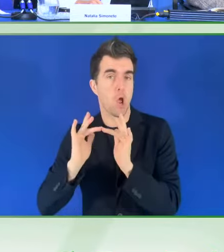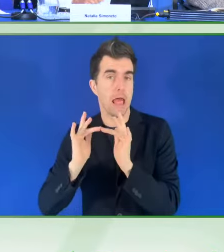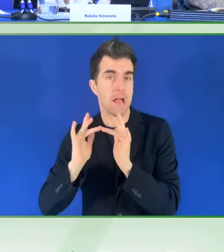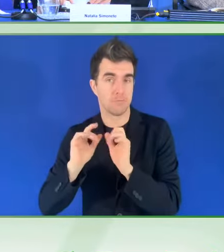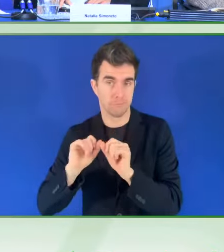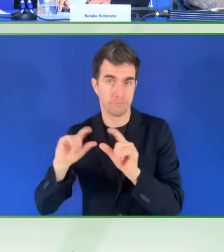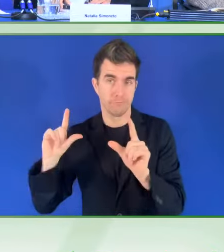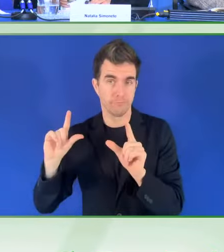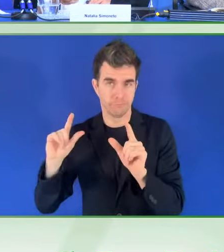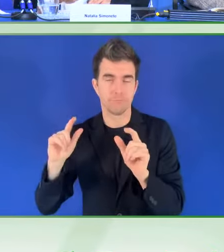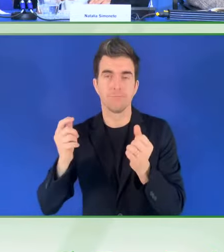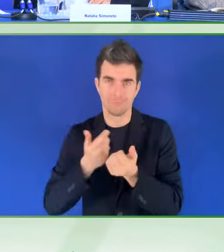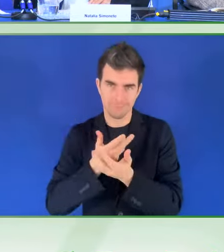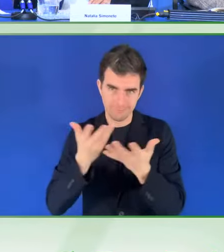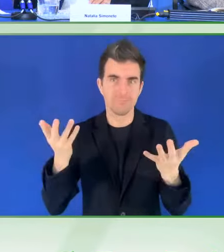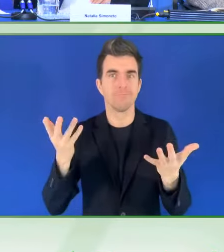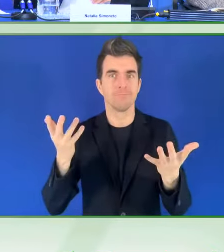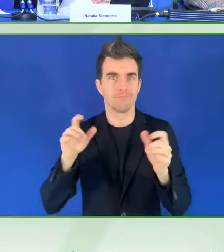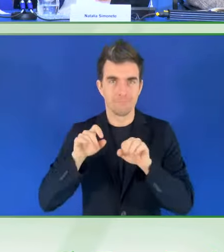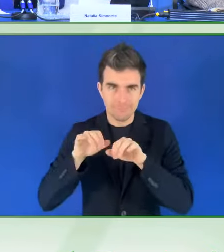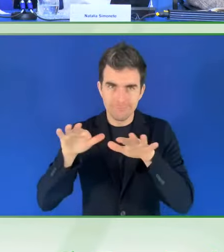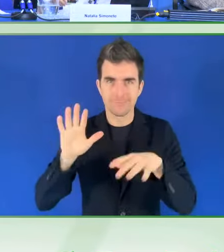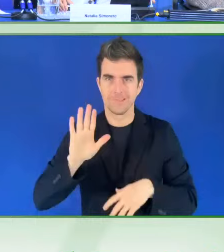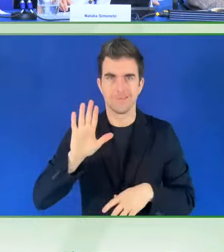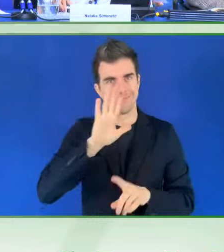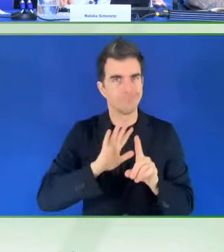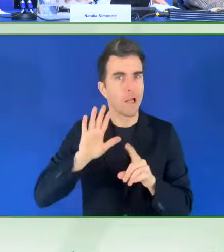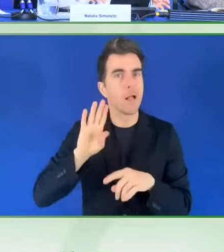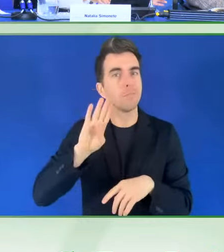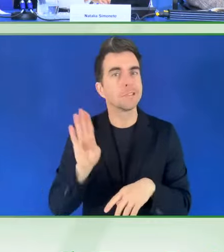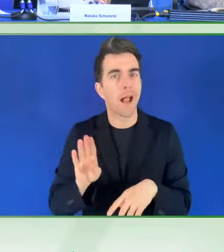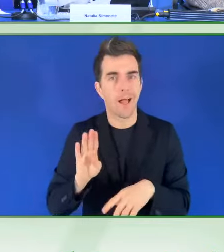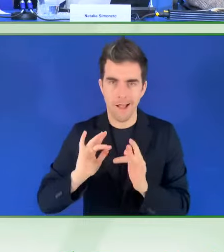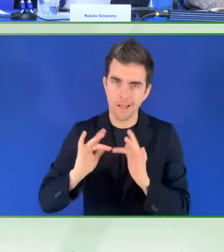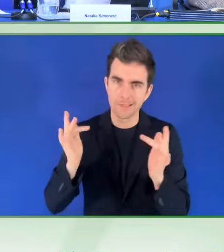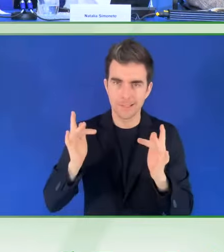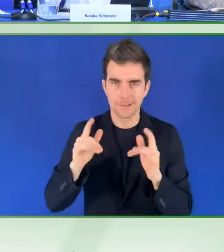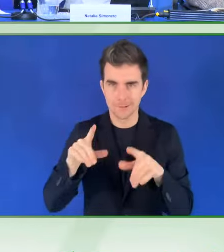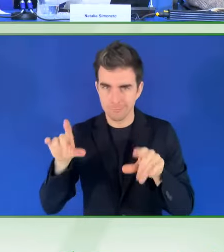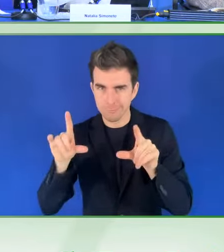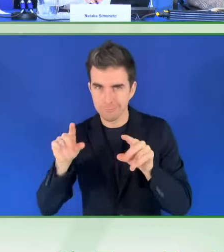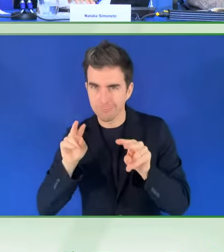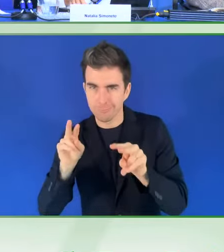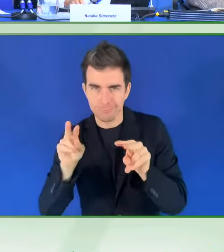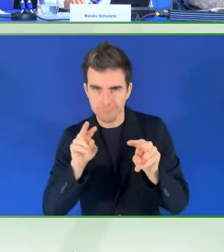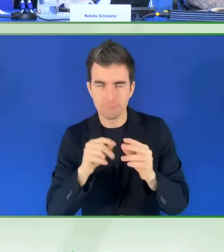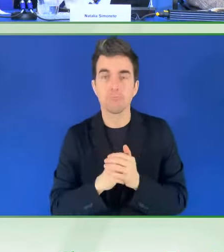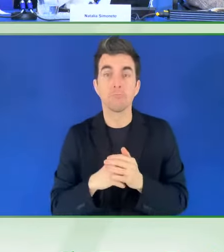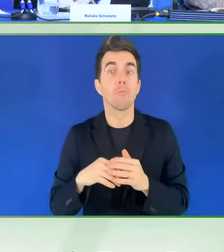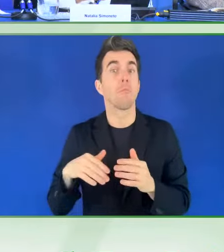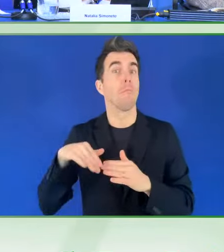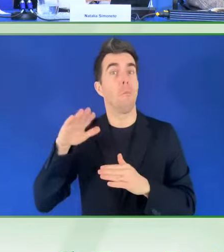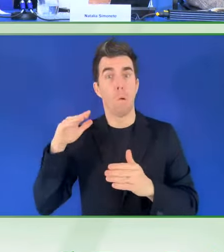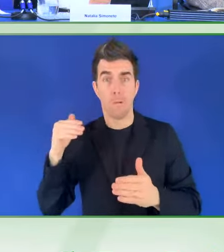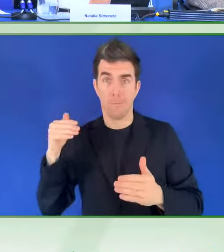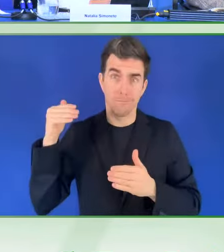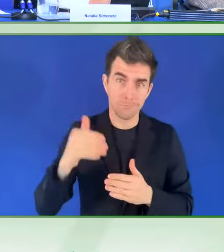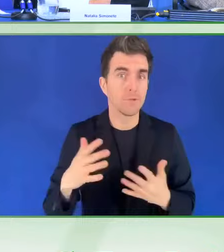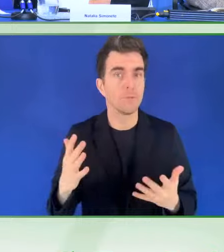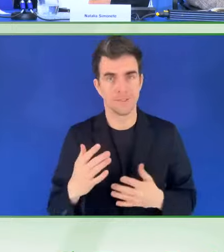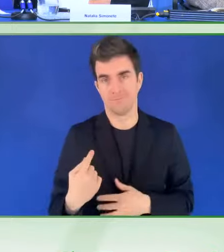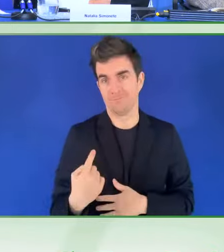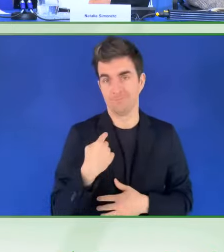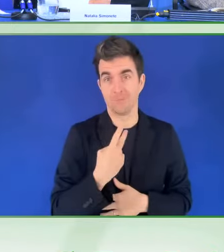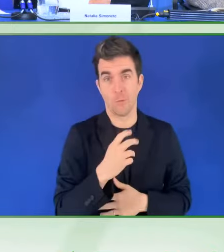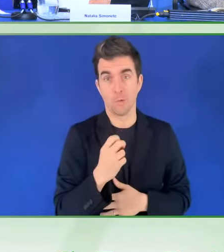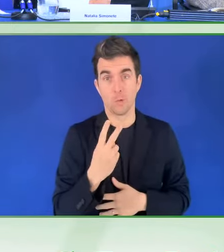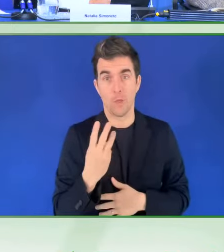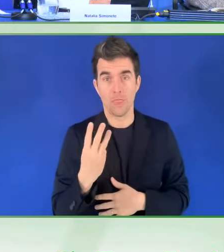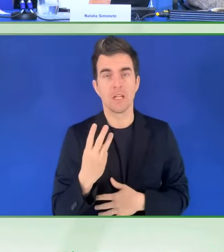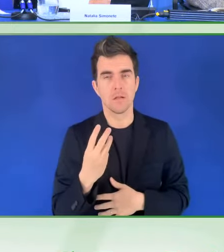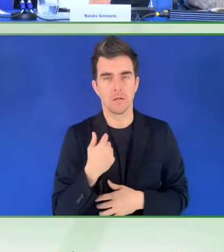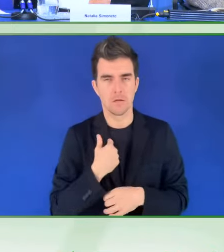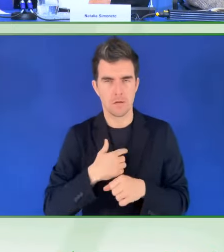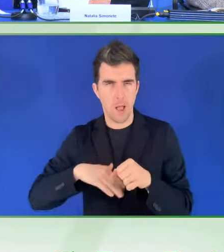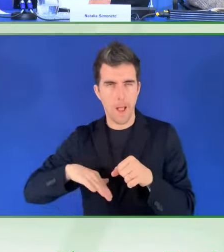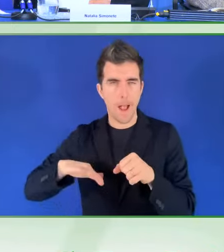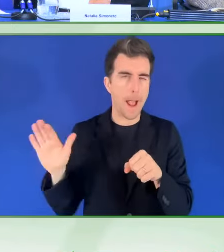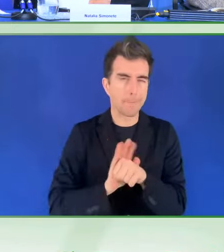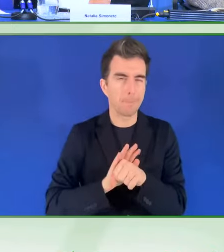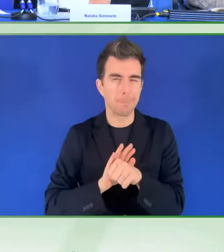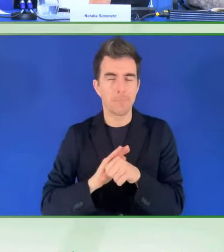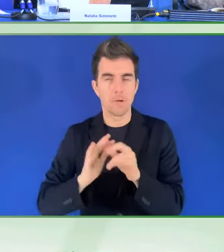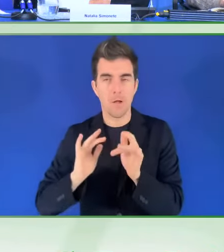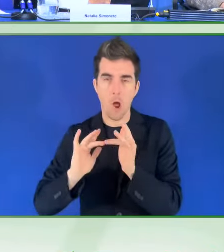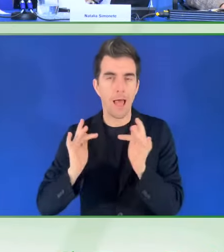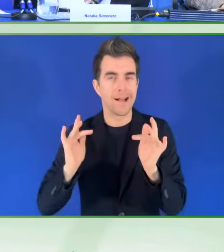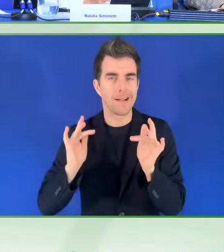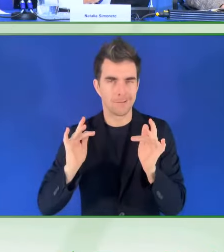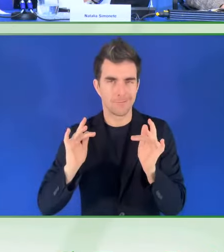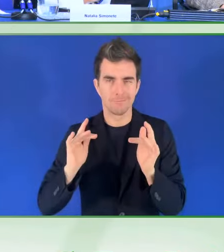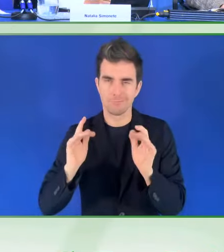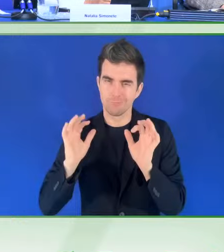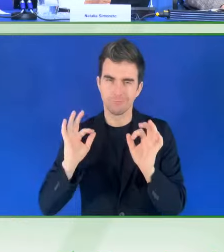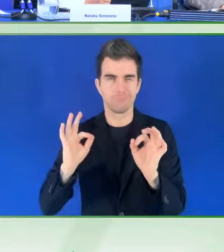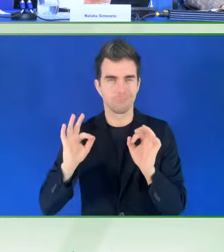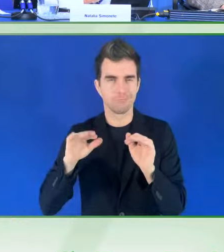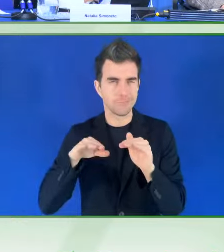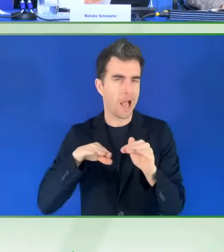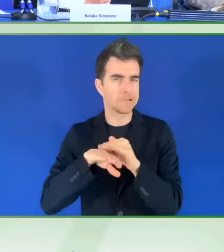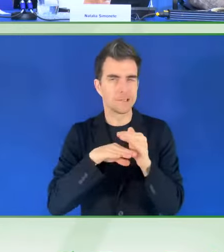Our next speaker that I would now like to introduce to you is Carla, she is the founder